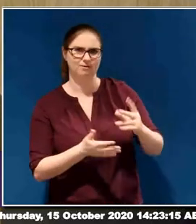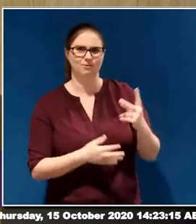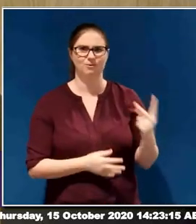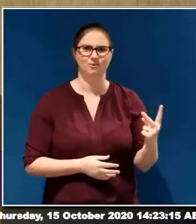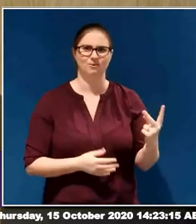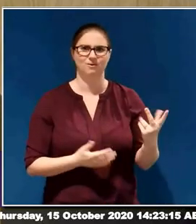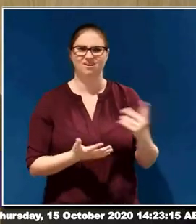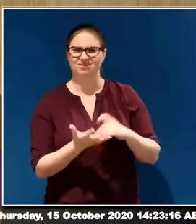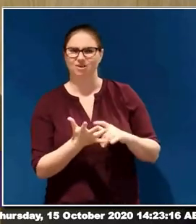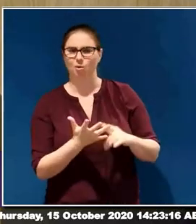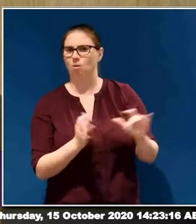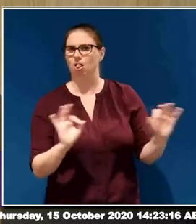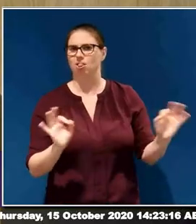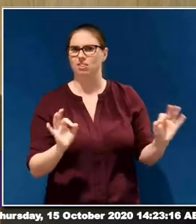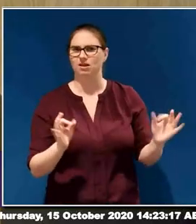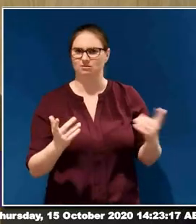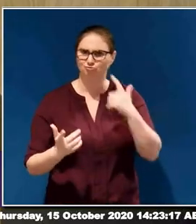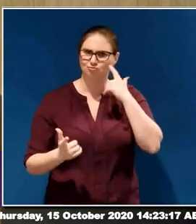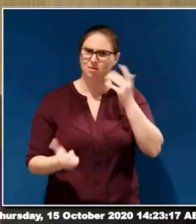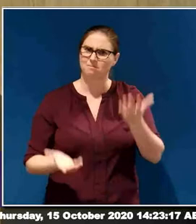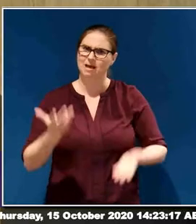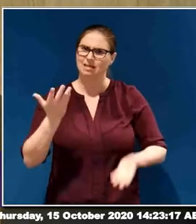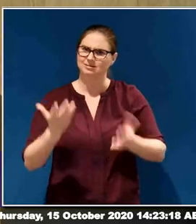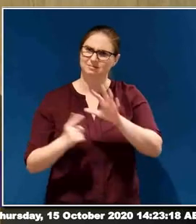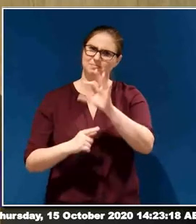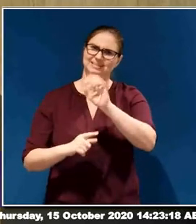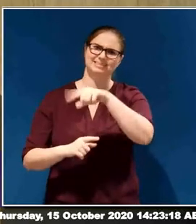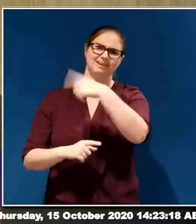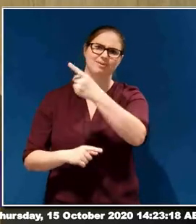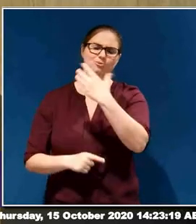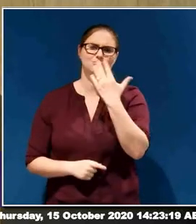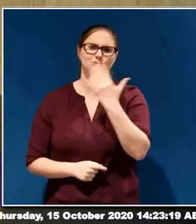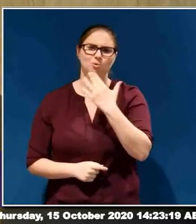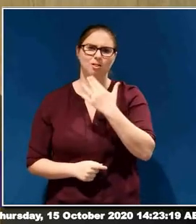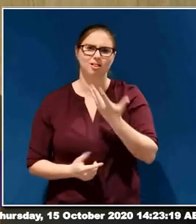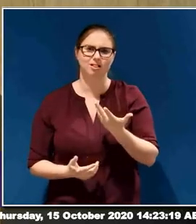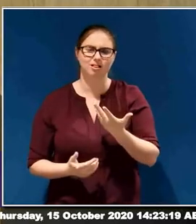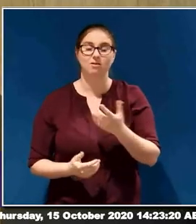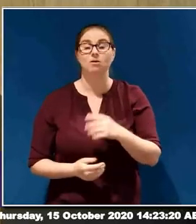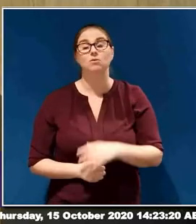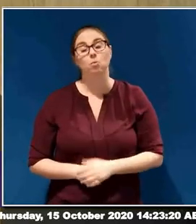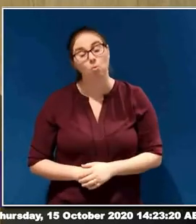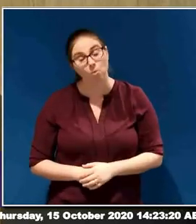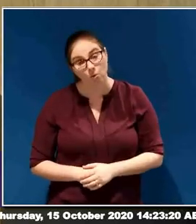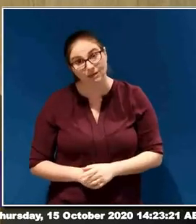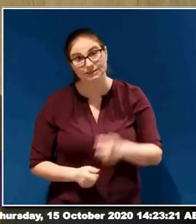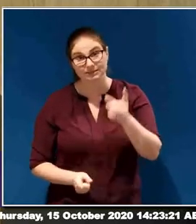Or it was sometimes, more often than I would like it to be,